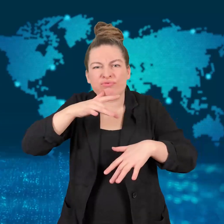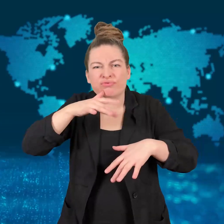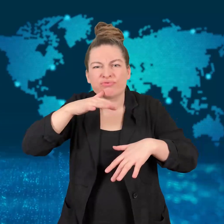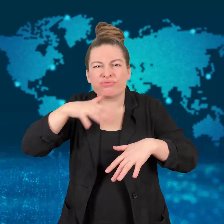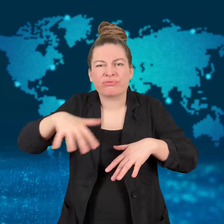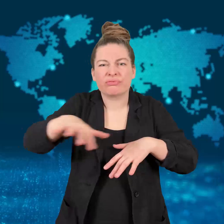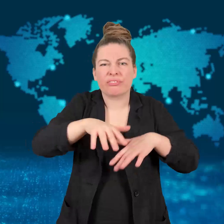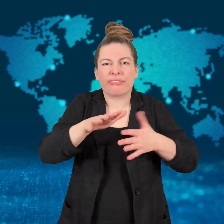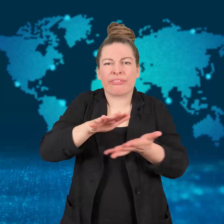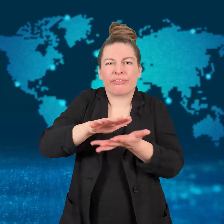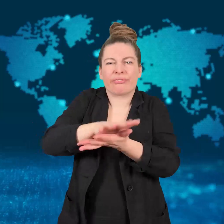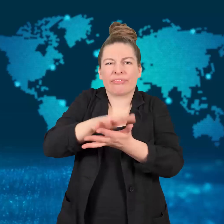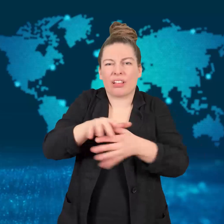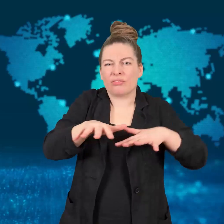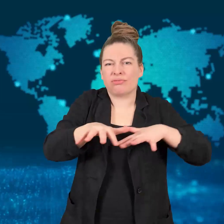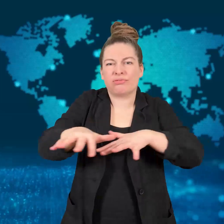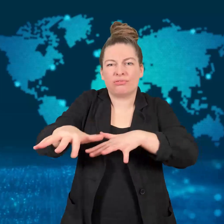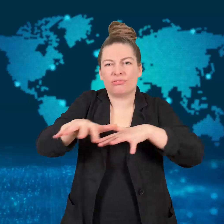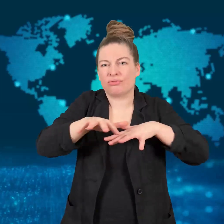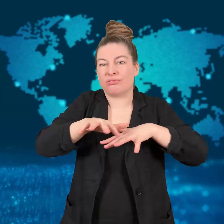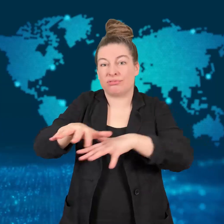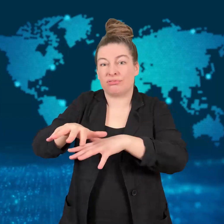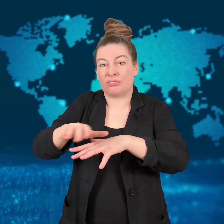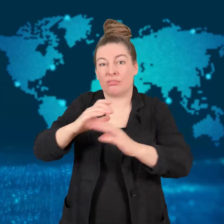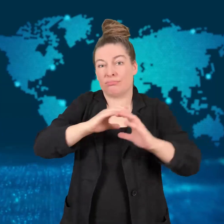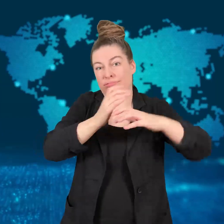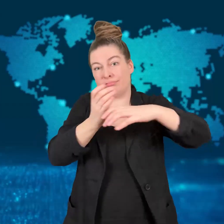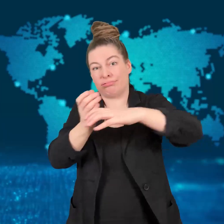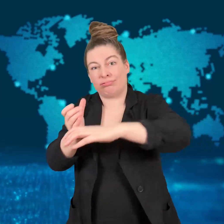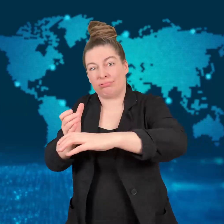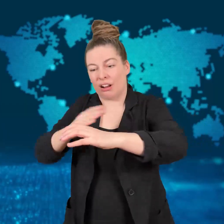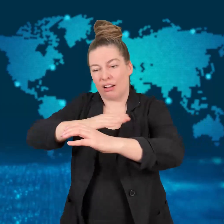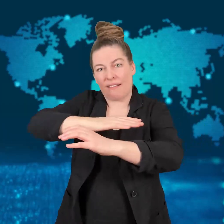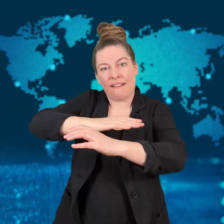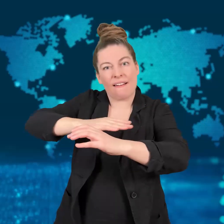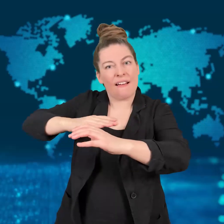Images of the incident could be viewed on social media.